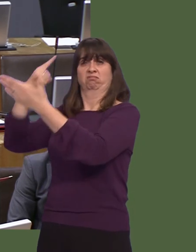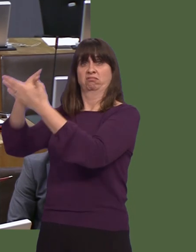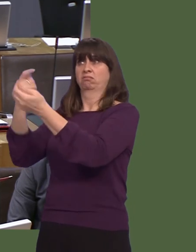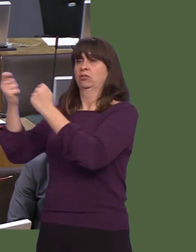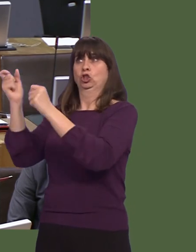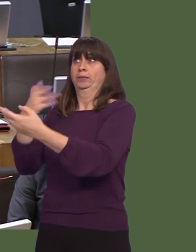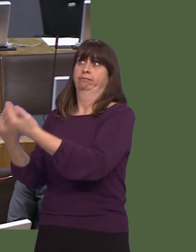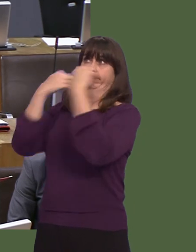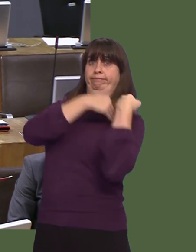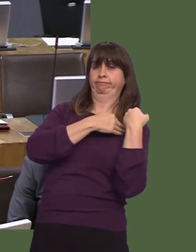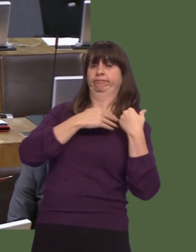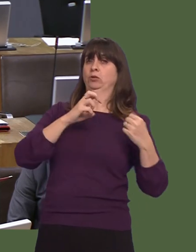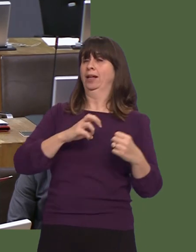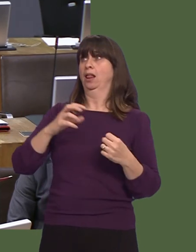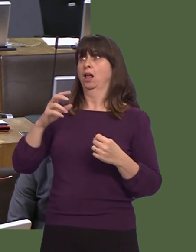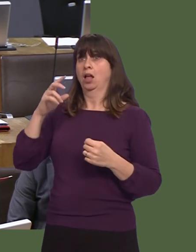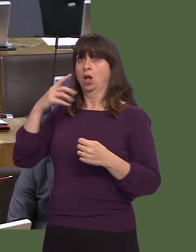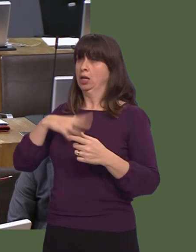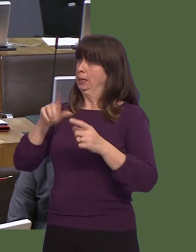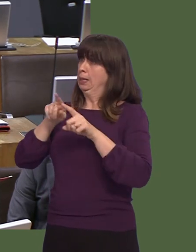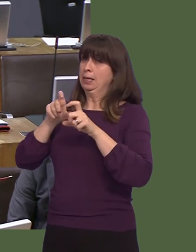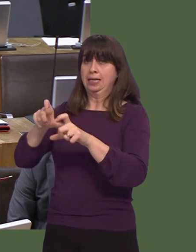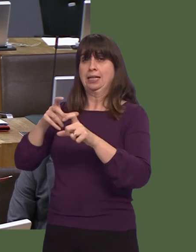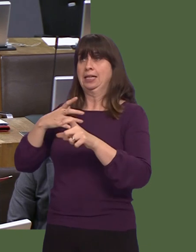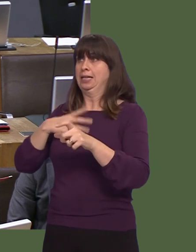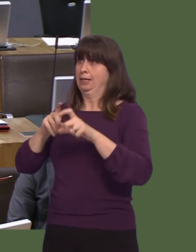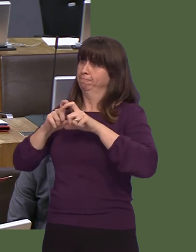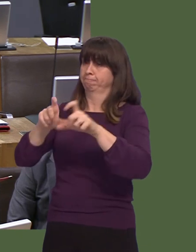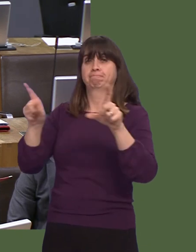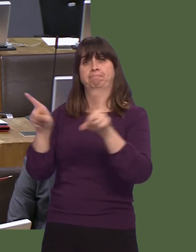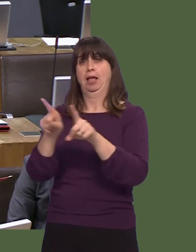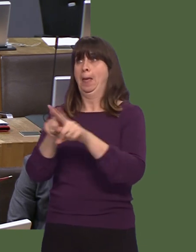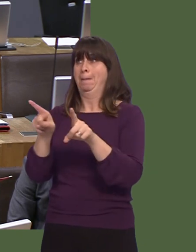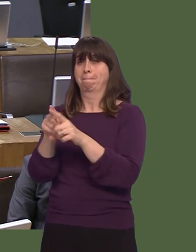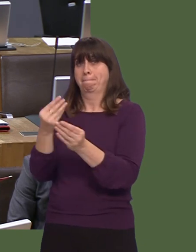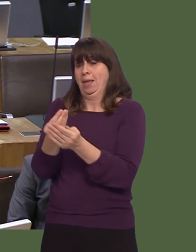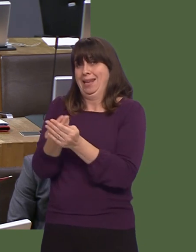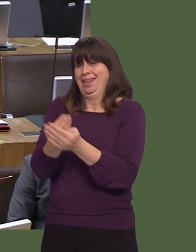sicrhau bod yr un faint o arian ar gael i dalu taliadau yn y pen draw ag sydd yno yn